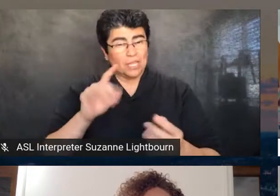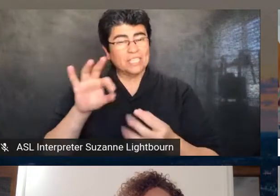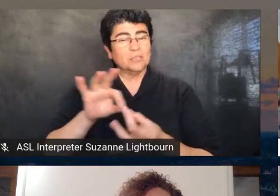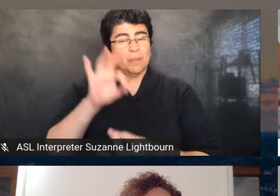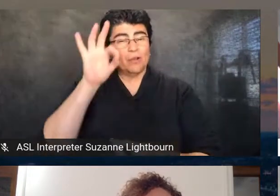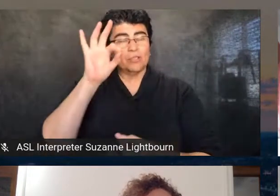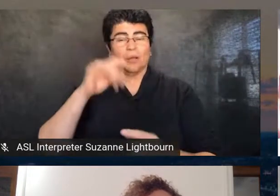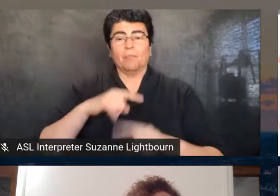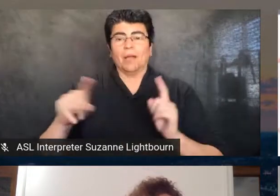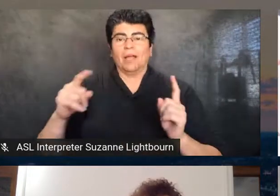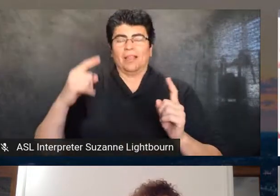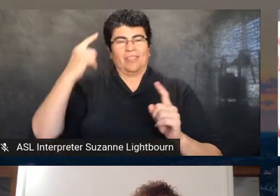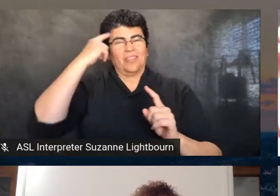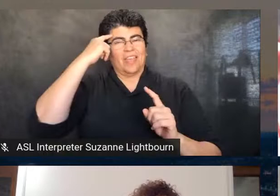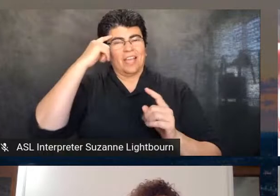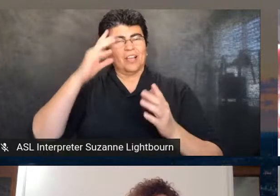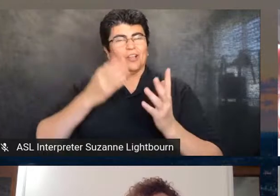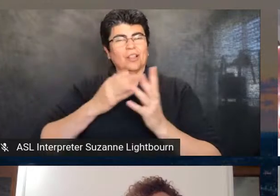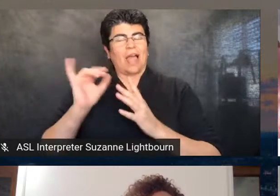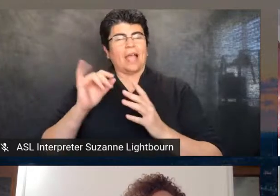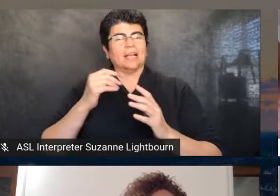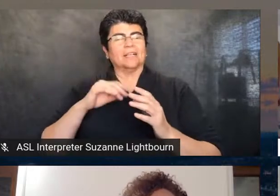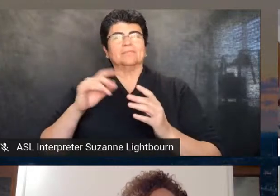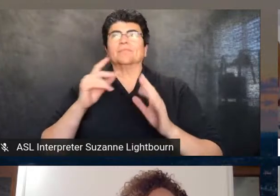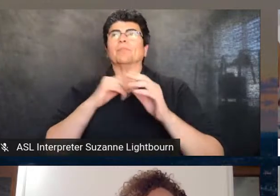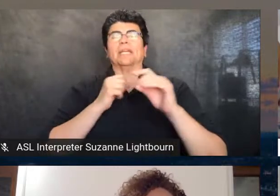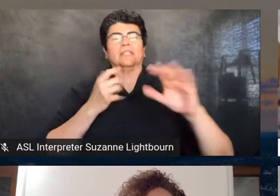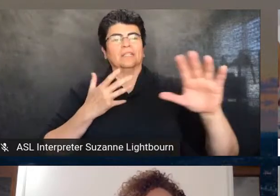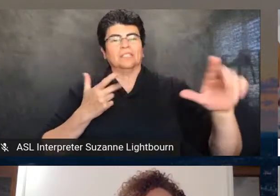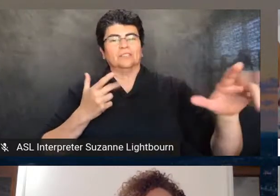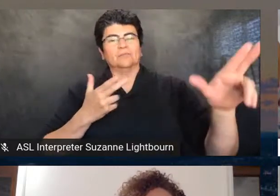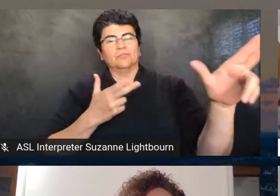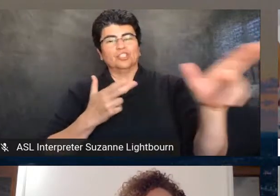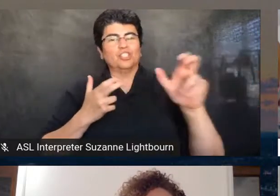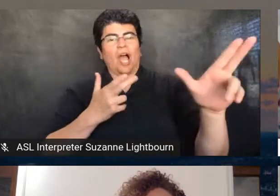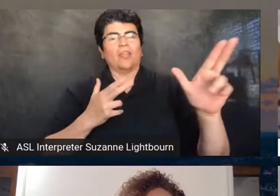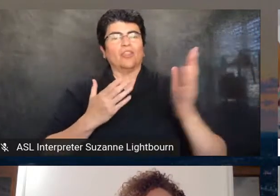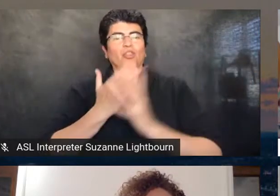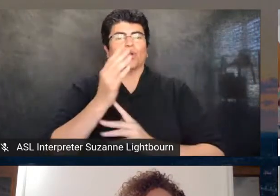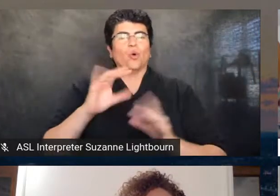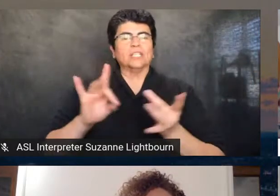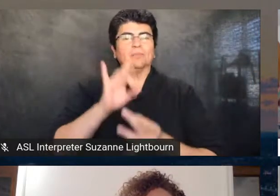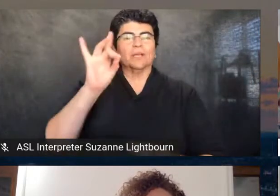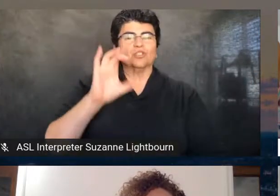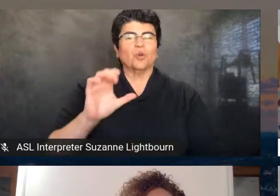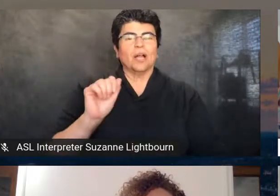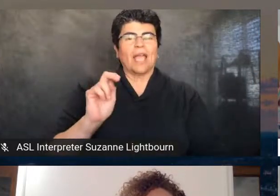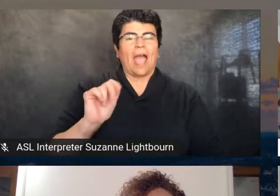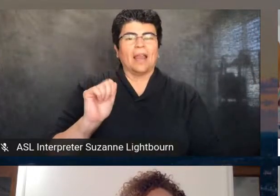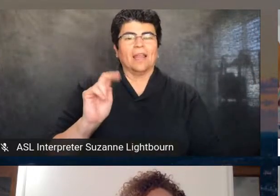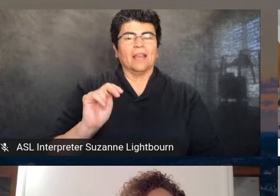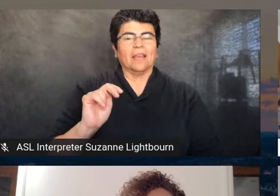being sucked through a spiritual cannon, you know what I mean? And it's been an opportunity for me to look deeper in myself